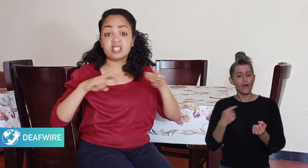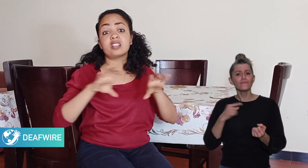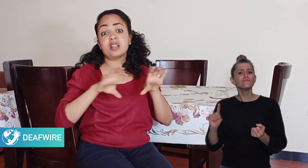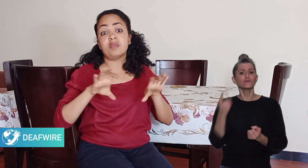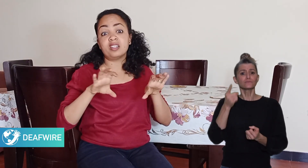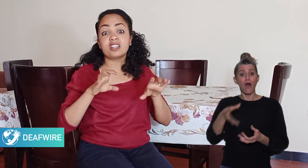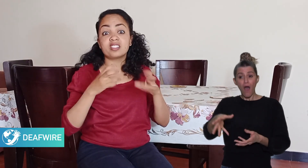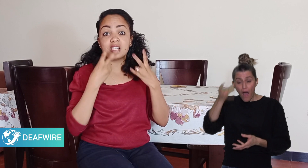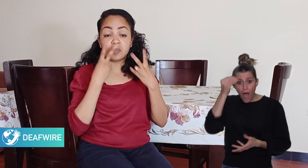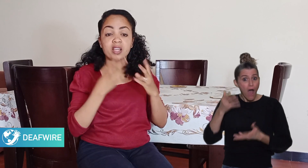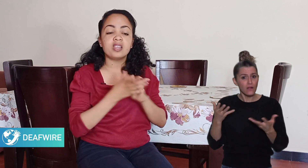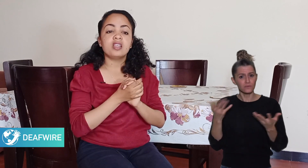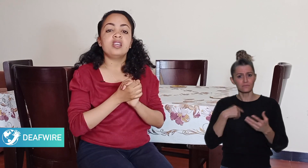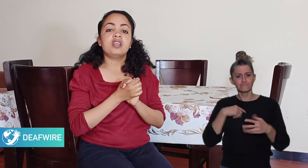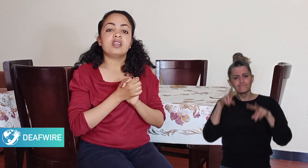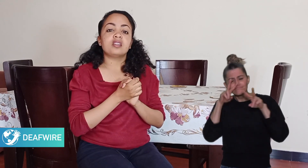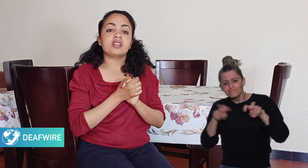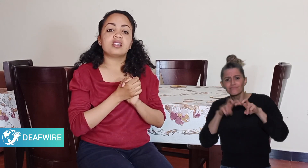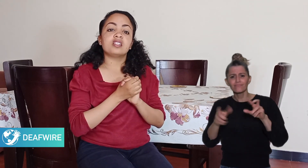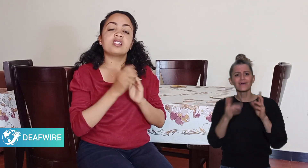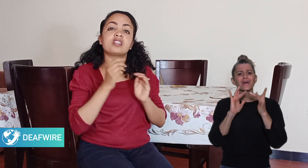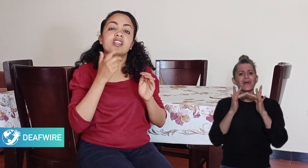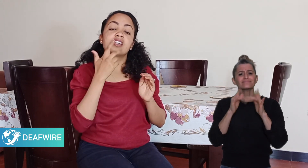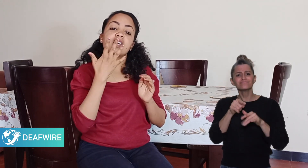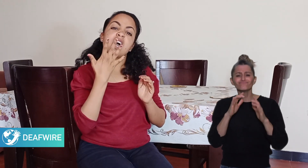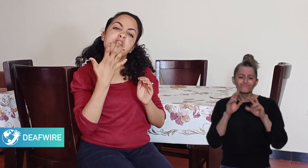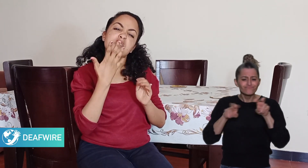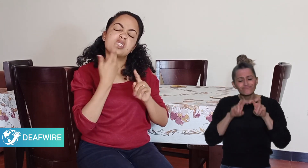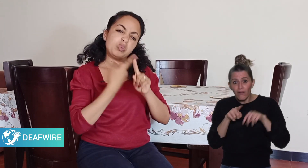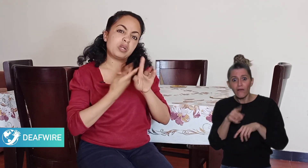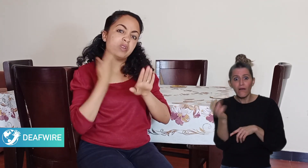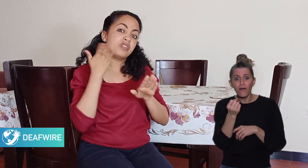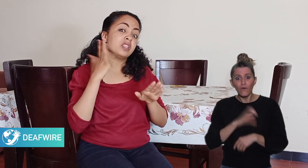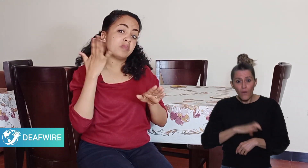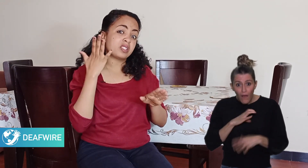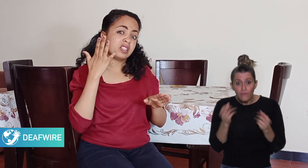I first learned about it through researching on the internet.